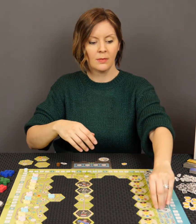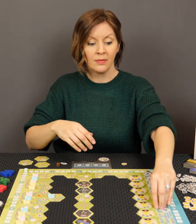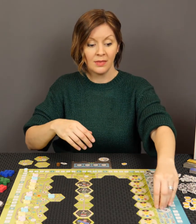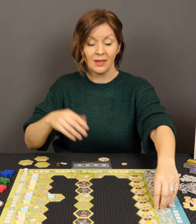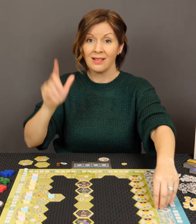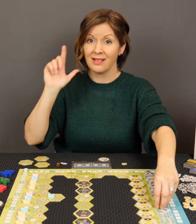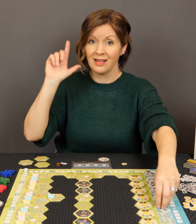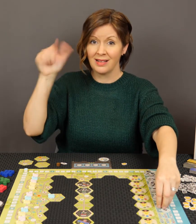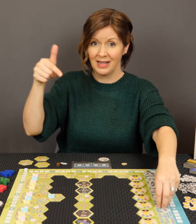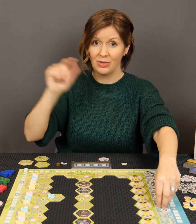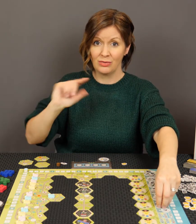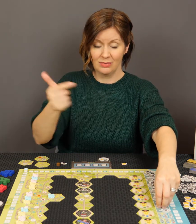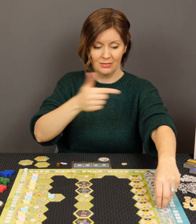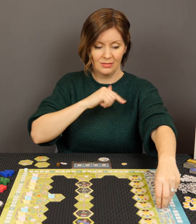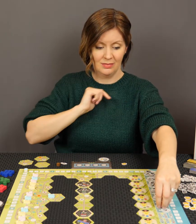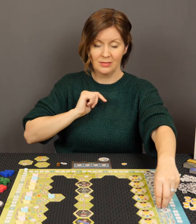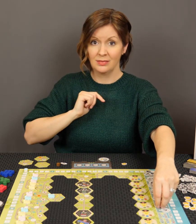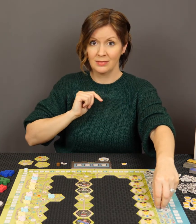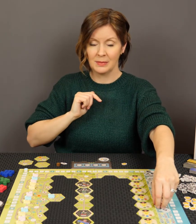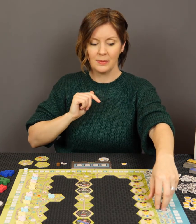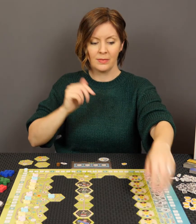uh, round track spots.